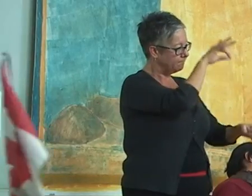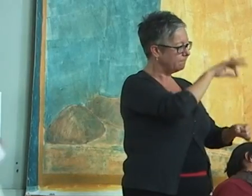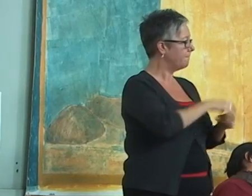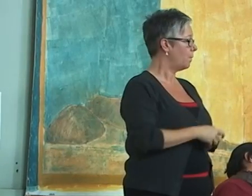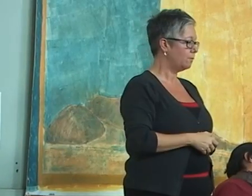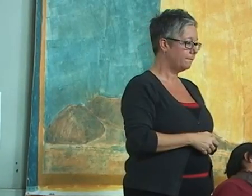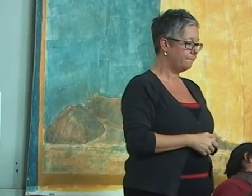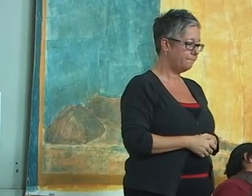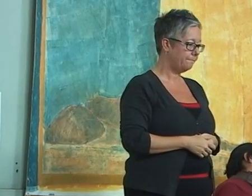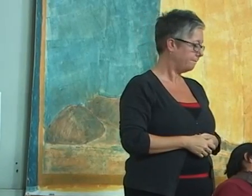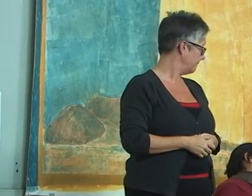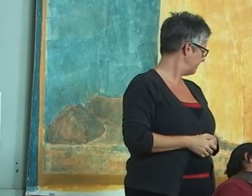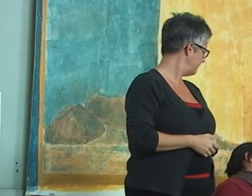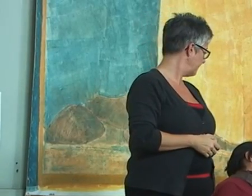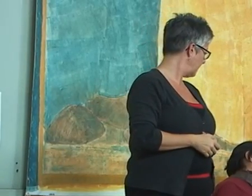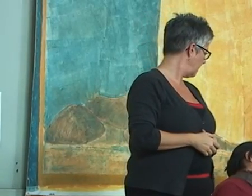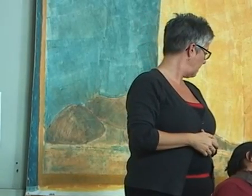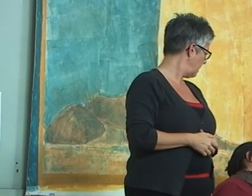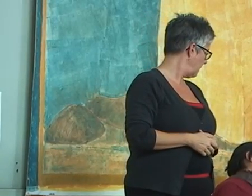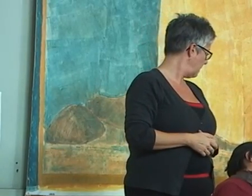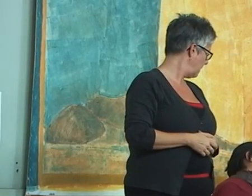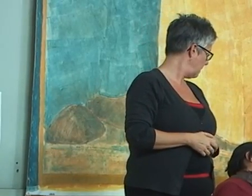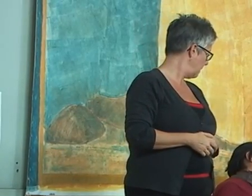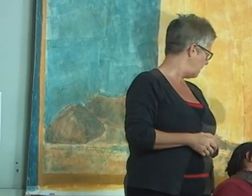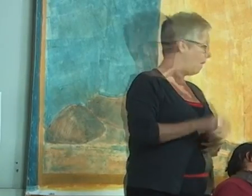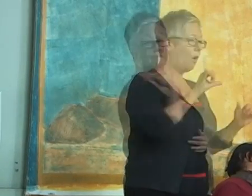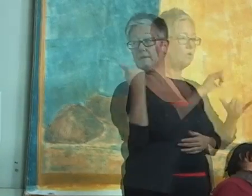by listening to CBC radio, and watching CBC television.